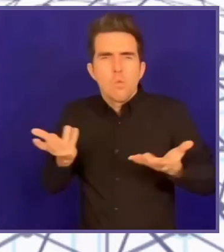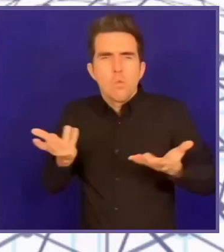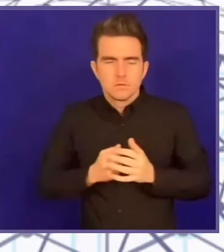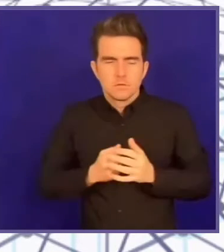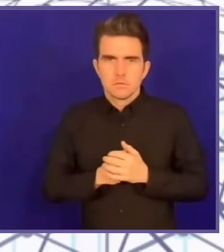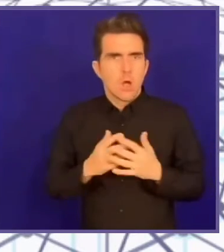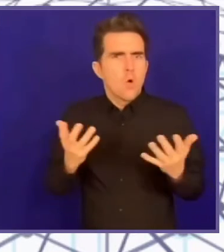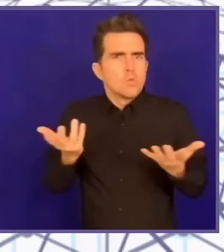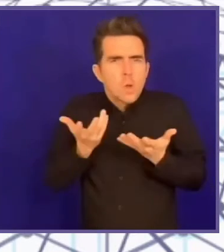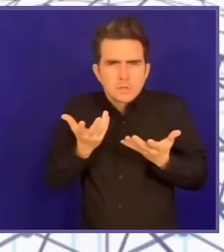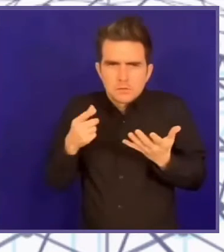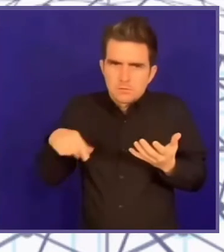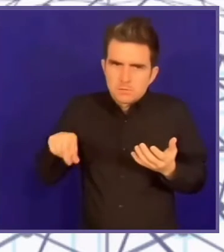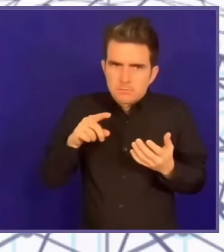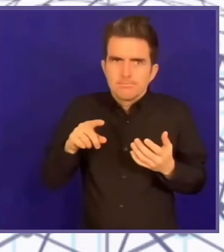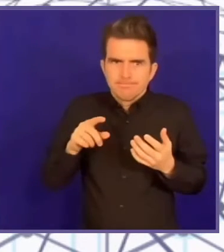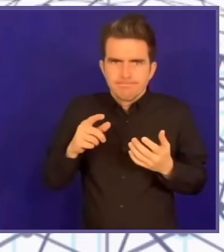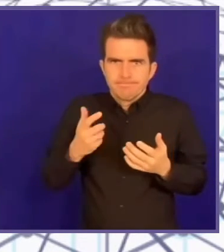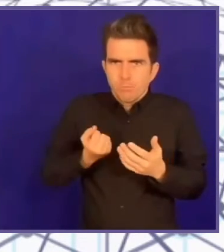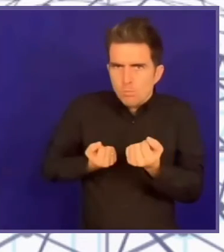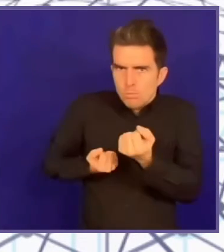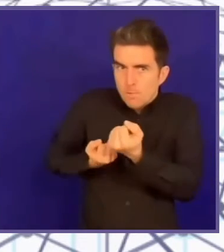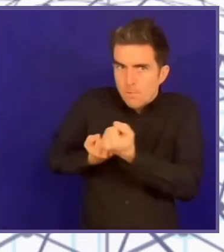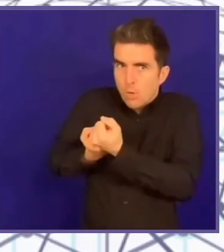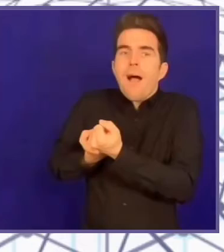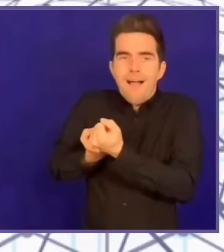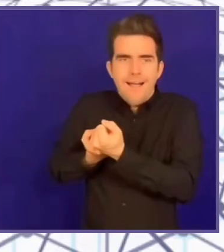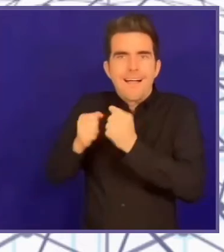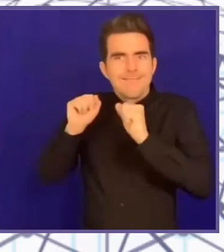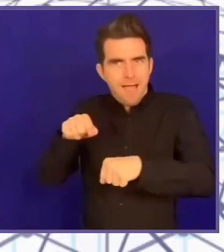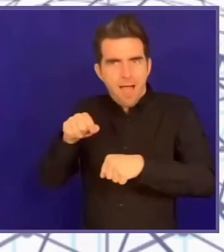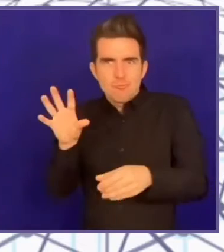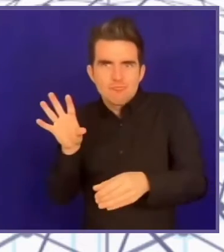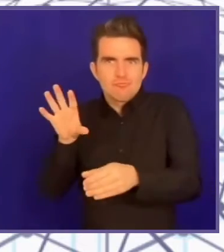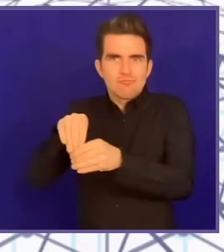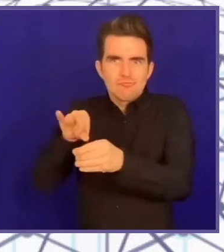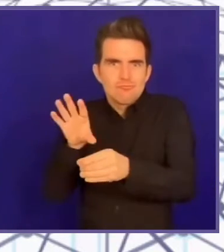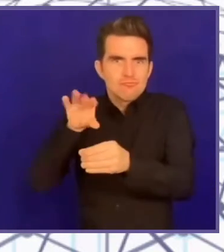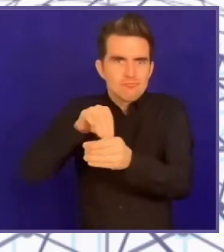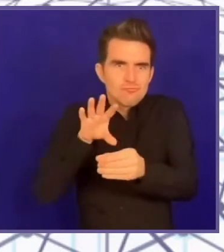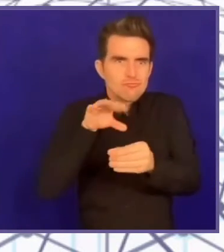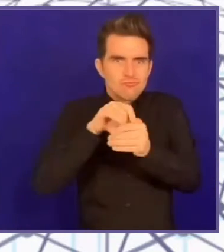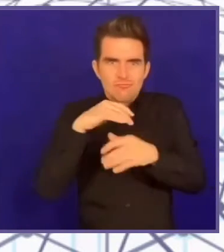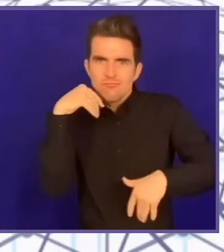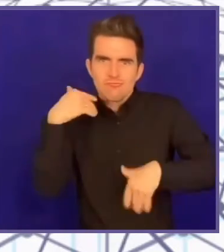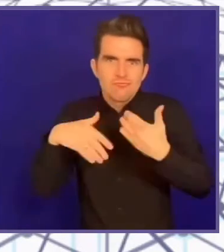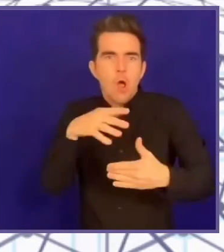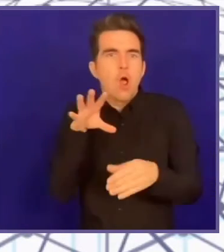And resource poor. Like, for example, Colombia, one of the countries where my